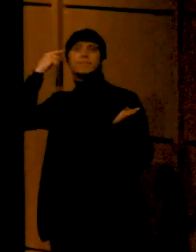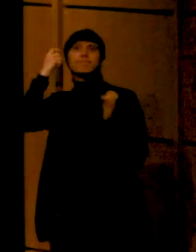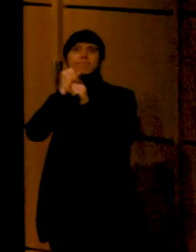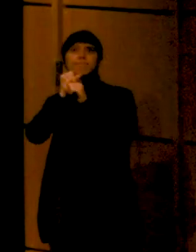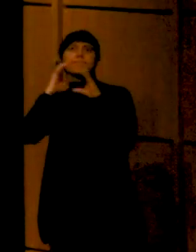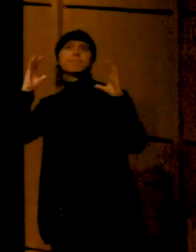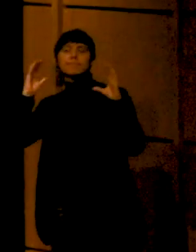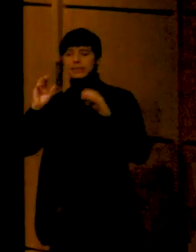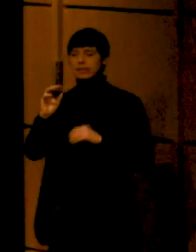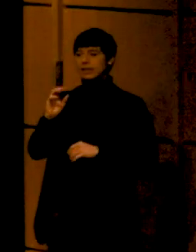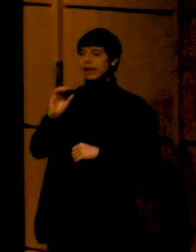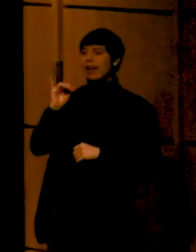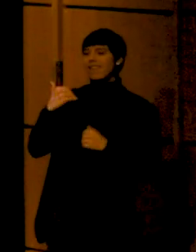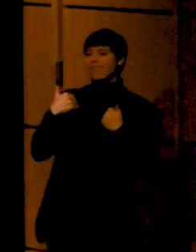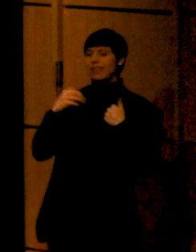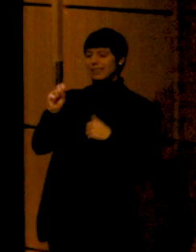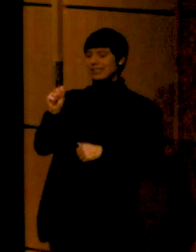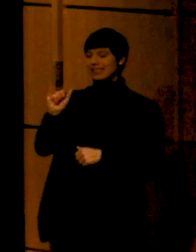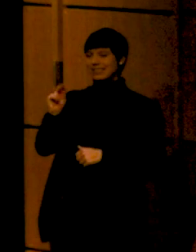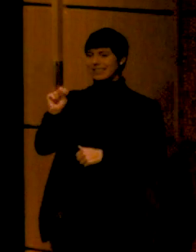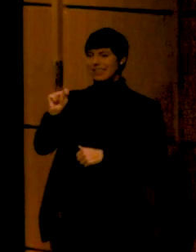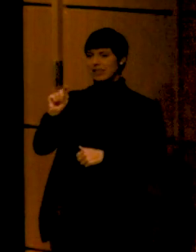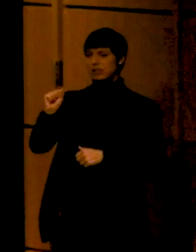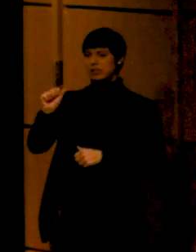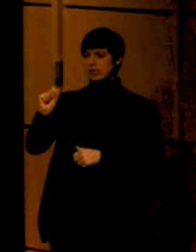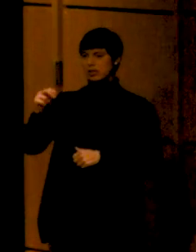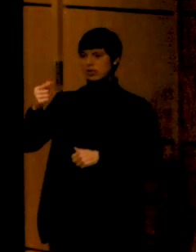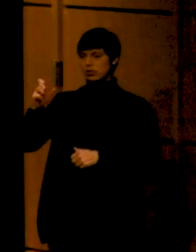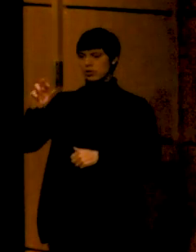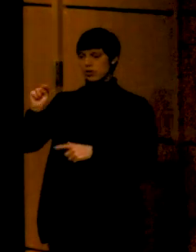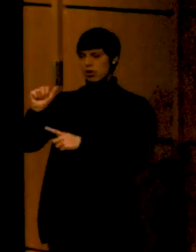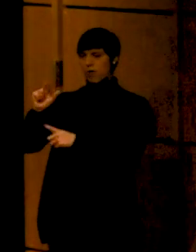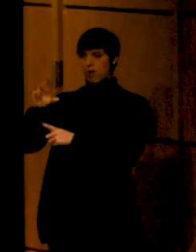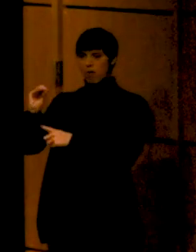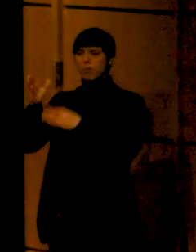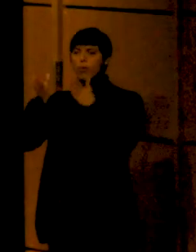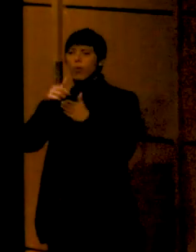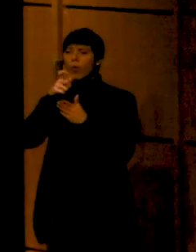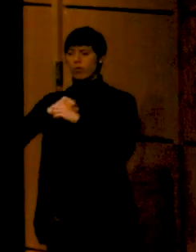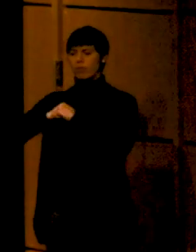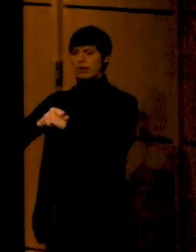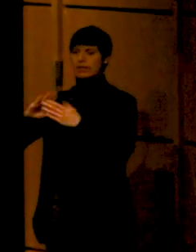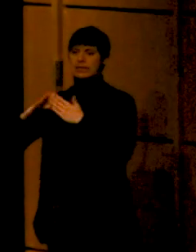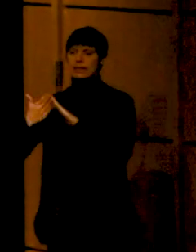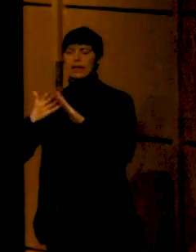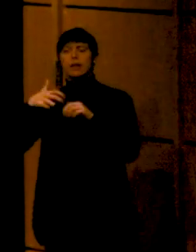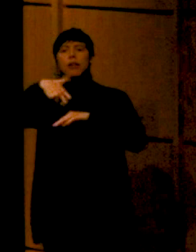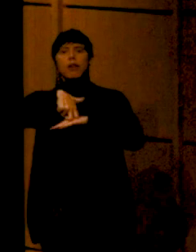San Gennaro, the protector of Naples and the faithful praying to God to stop this eruption.